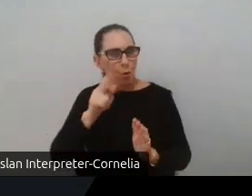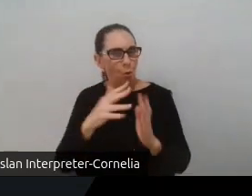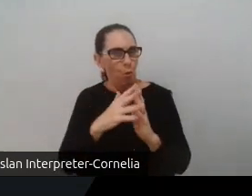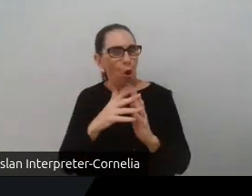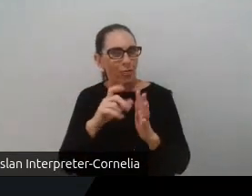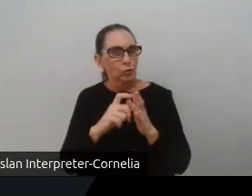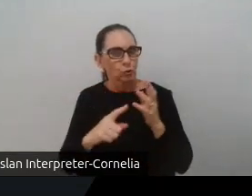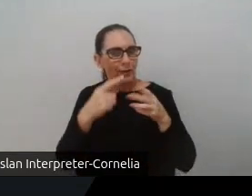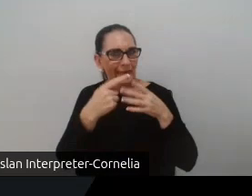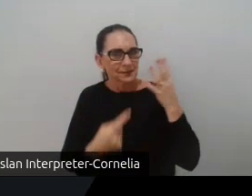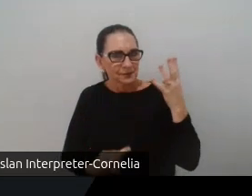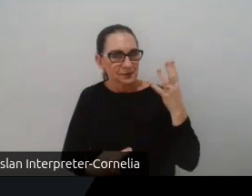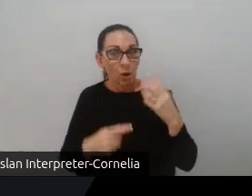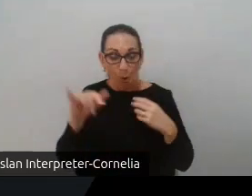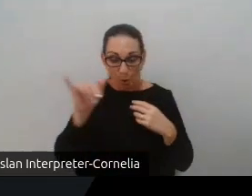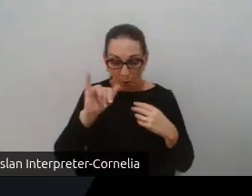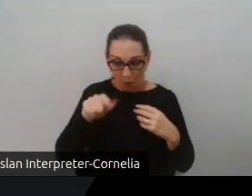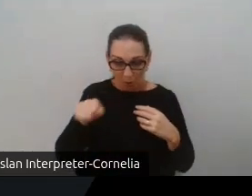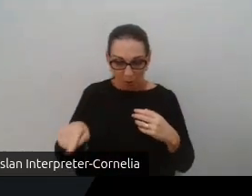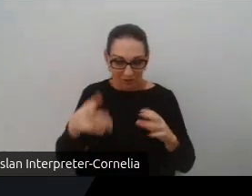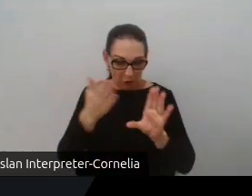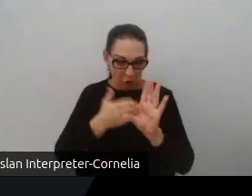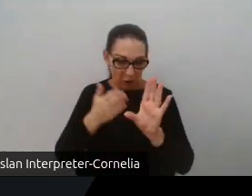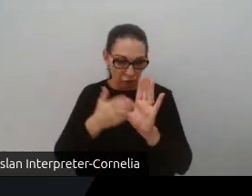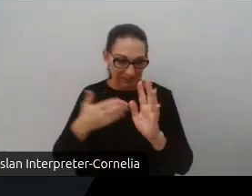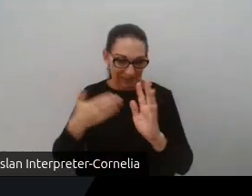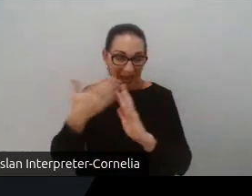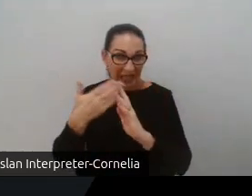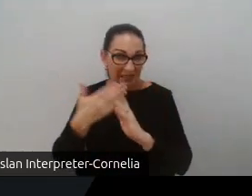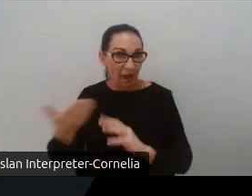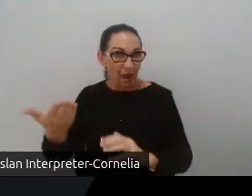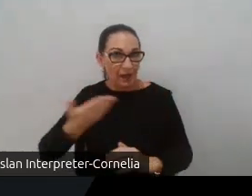the psychologist as well. If they find that the other programs are not suitable and that it's more